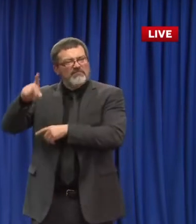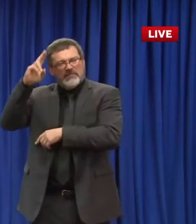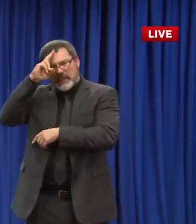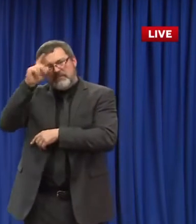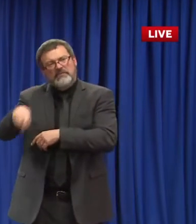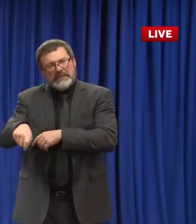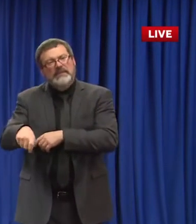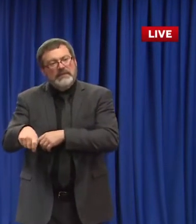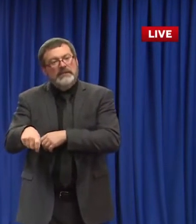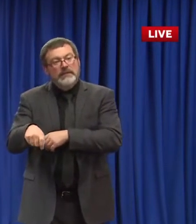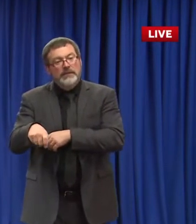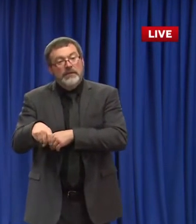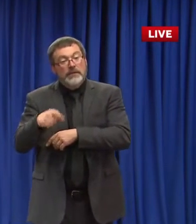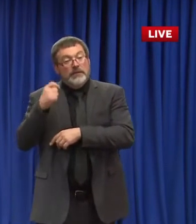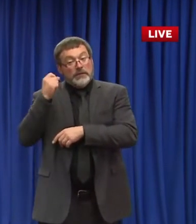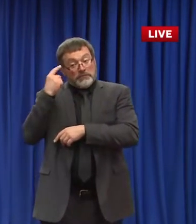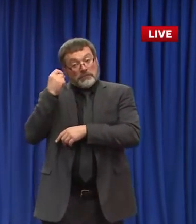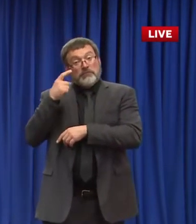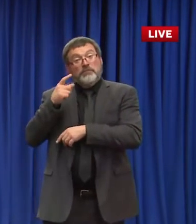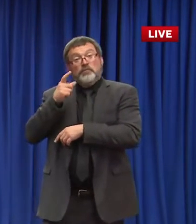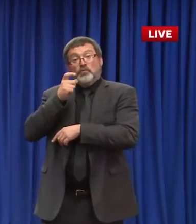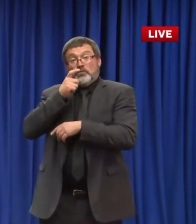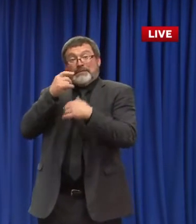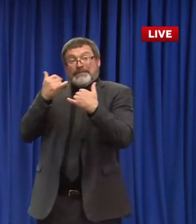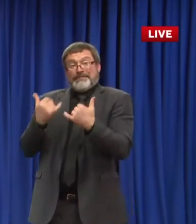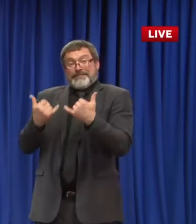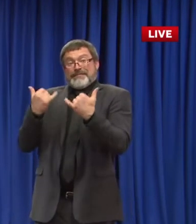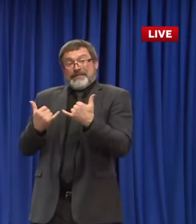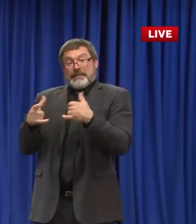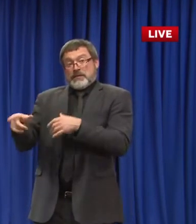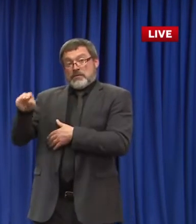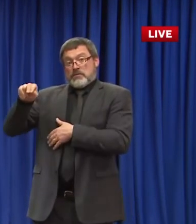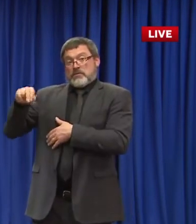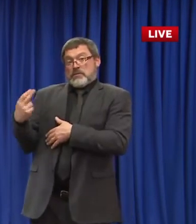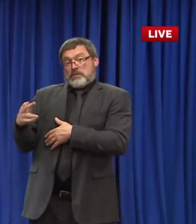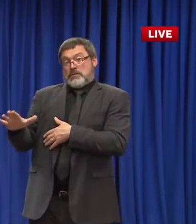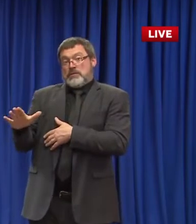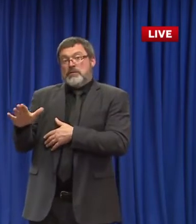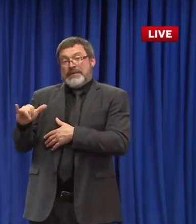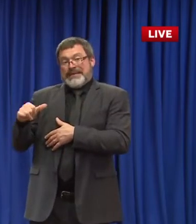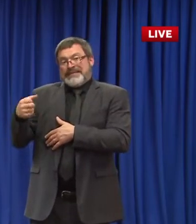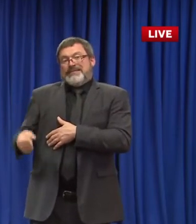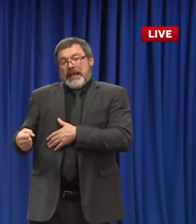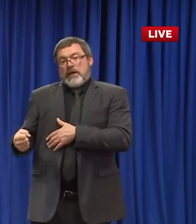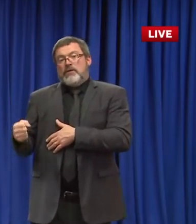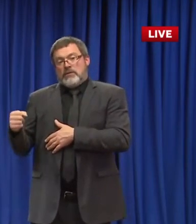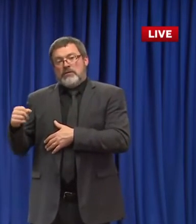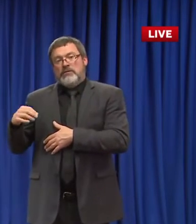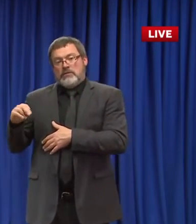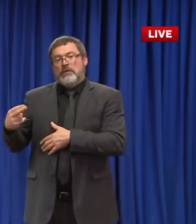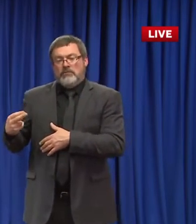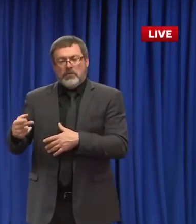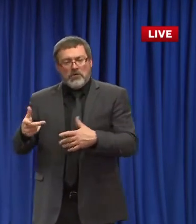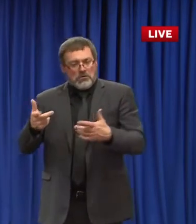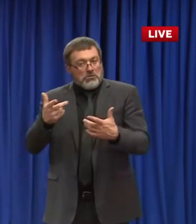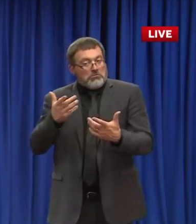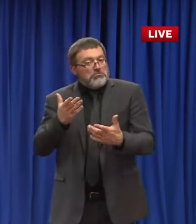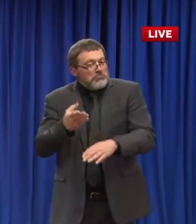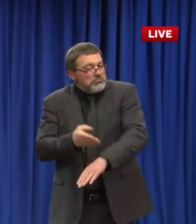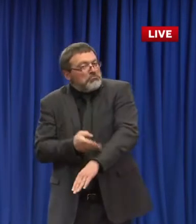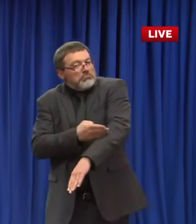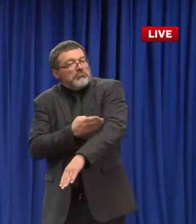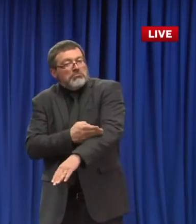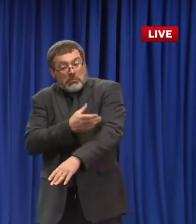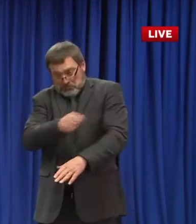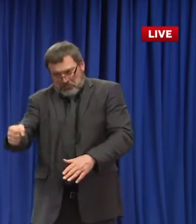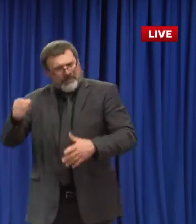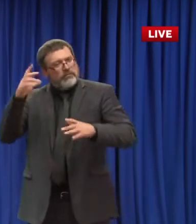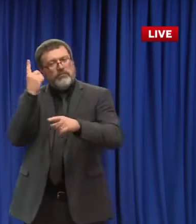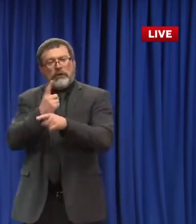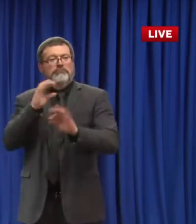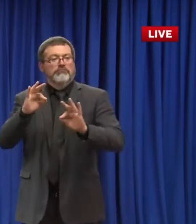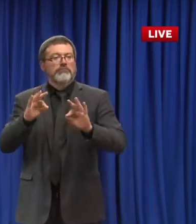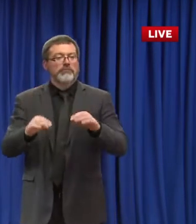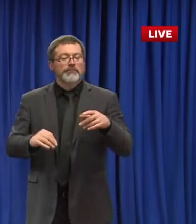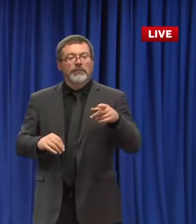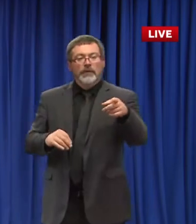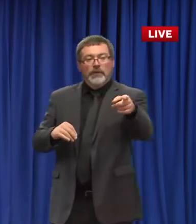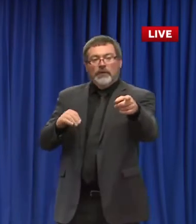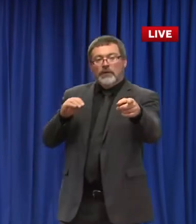USUALLY PEOPLE ARE PRETTY SICK REQUIRING HOSPITALIZATION AND I’LL REITERATE AGAIN THAT THE THE INDIVIDUAL THE NEW HAMPSHIRE RESIDENT THANKFULLY IS OF FROM WHAT WE’VE LAST HEARD IS